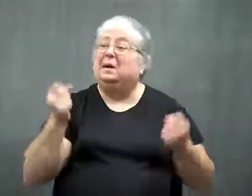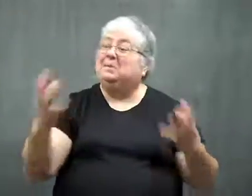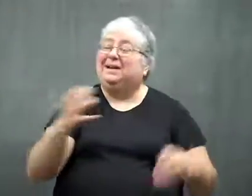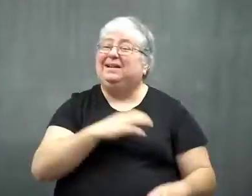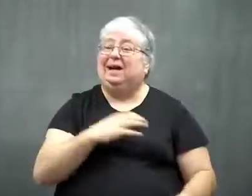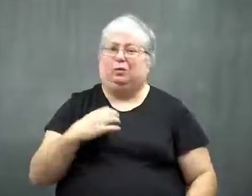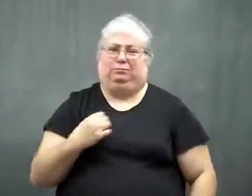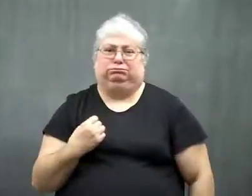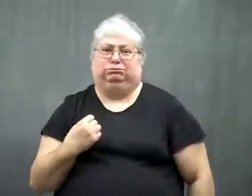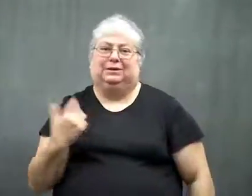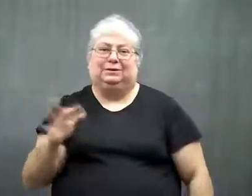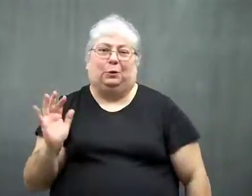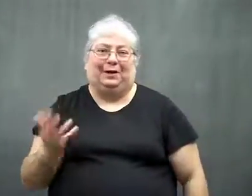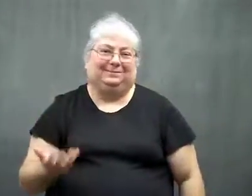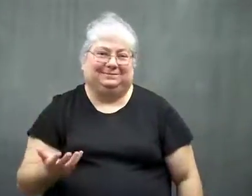Many in Congress don't want that to happen.